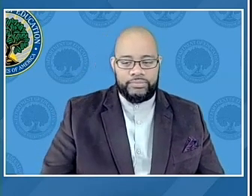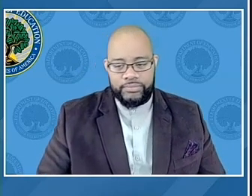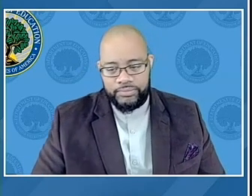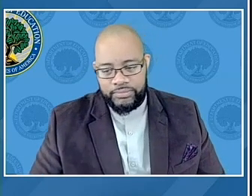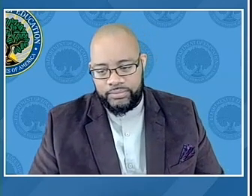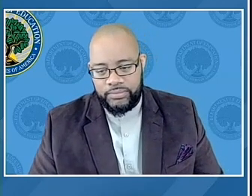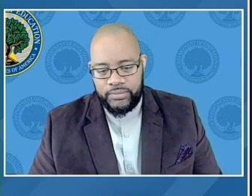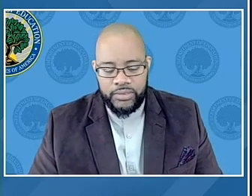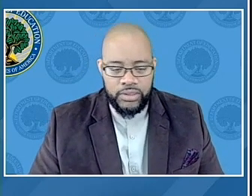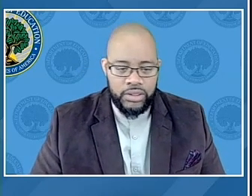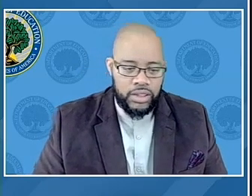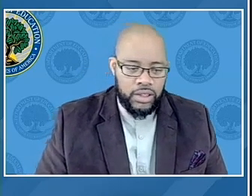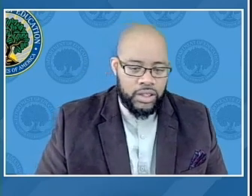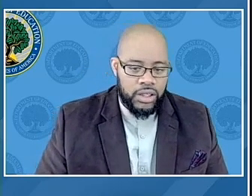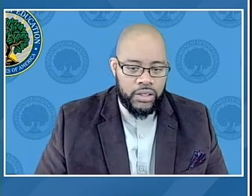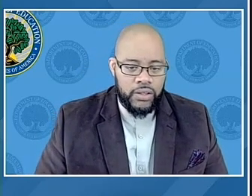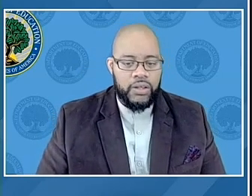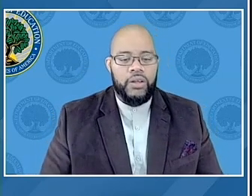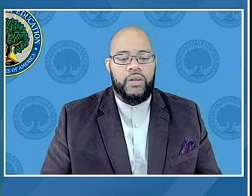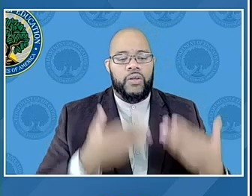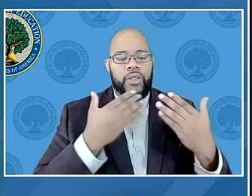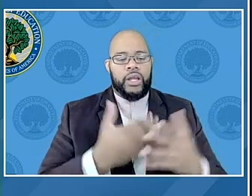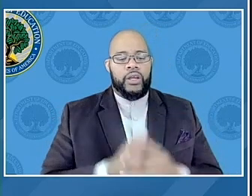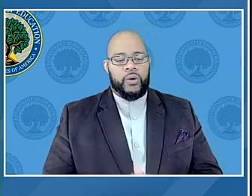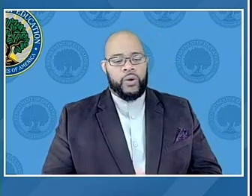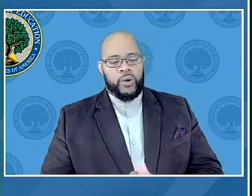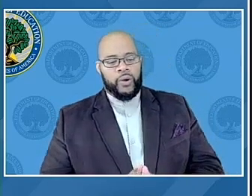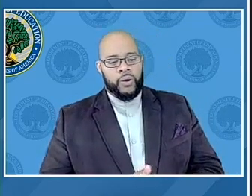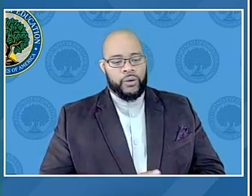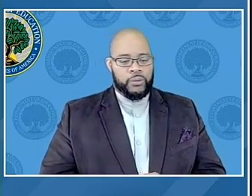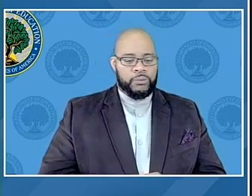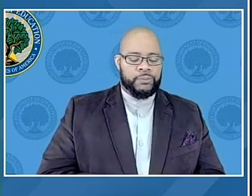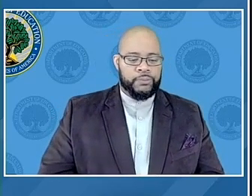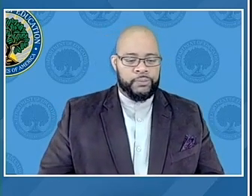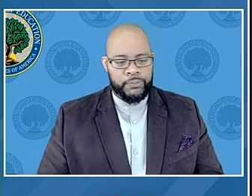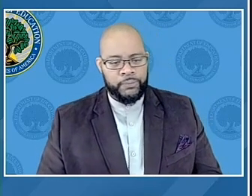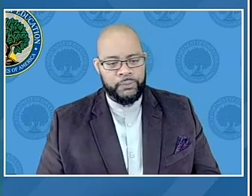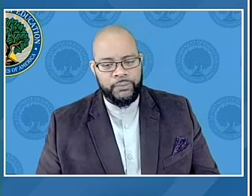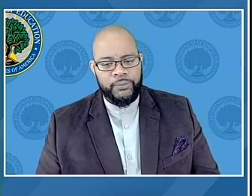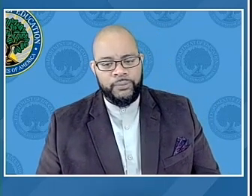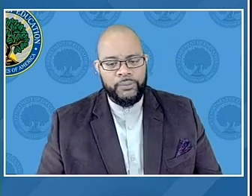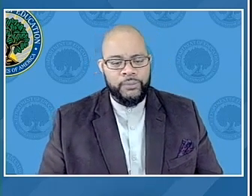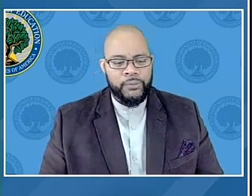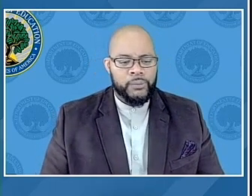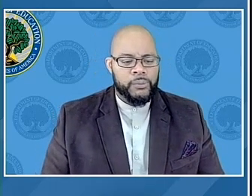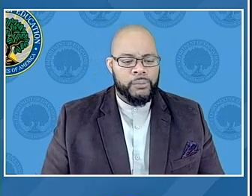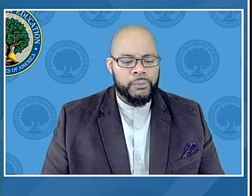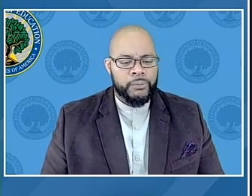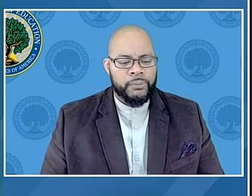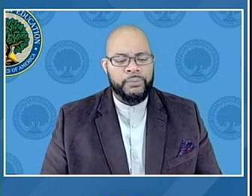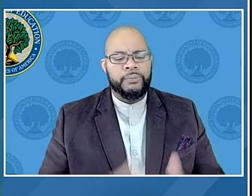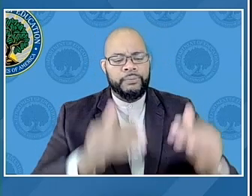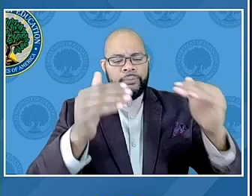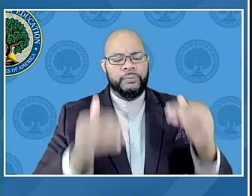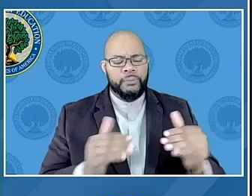Thank you. Ben. Thank you. Next is Sarah.